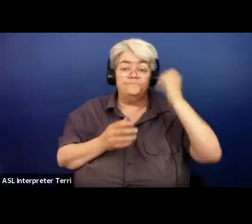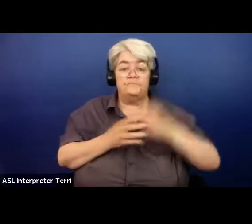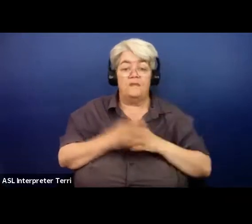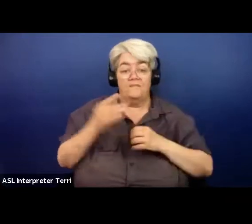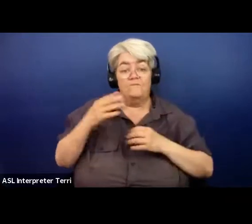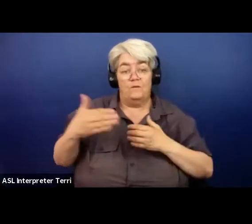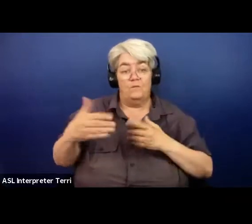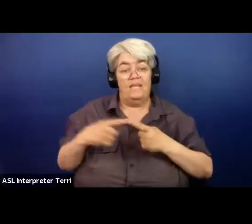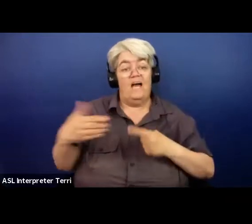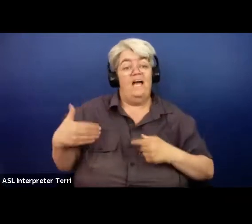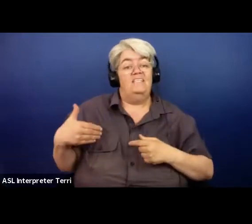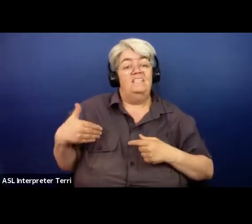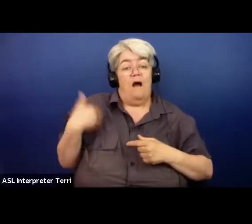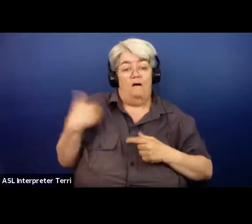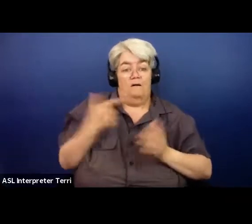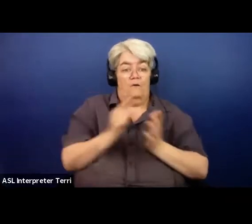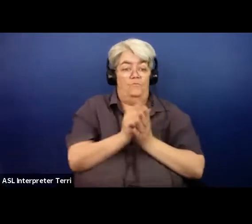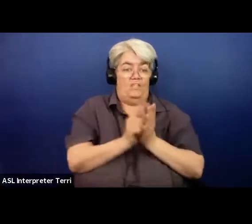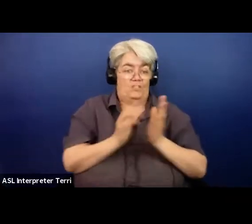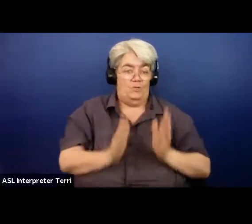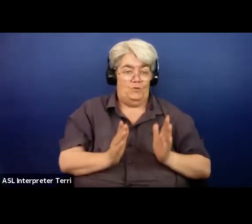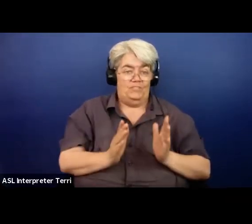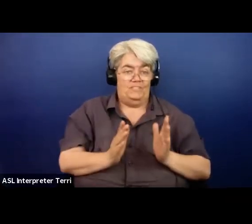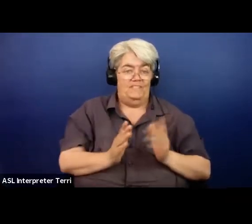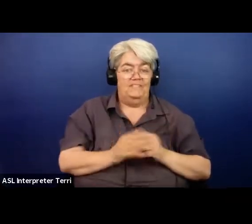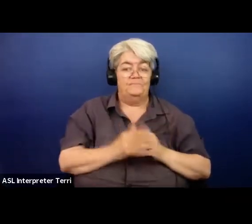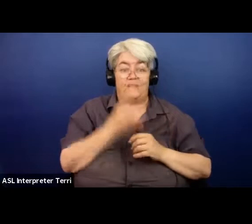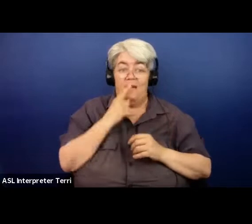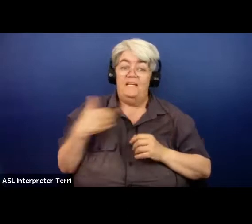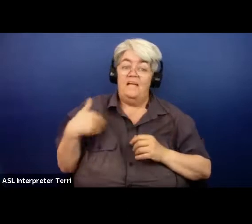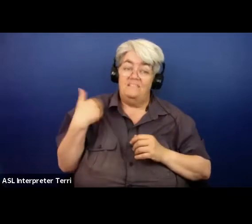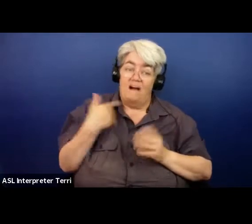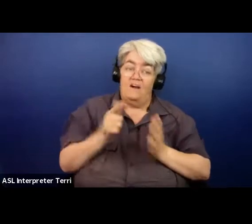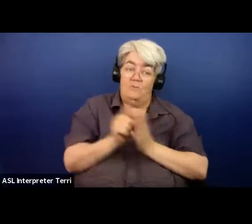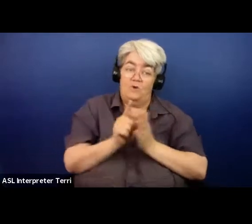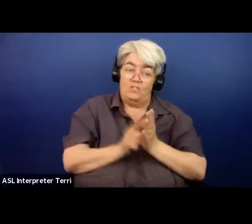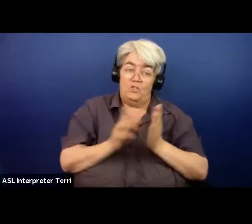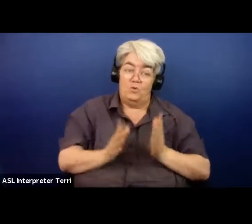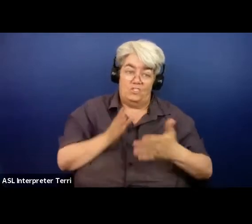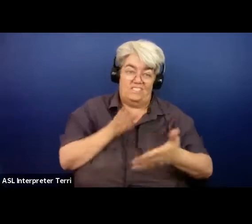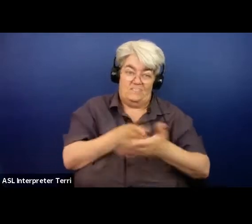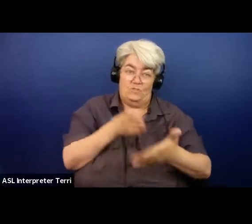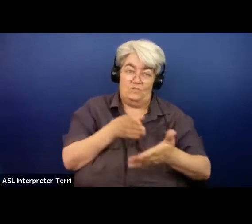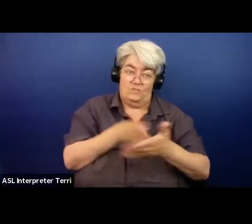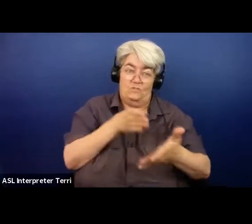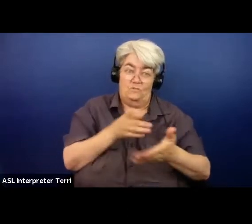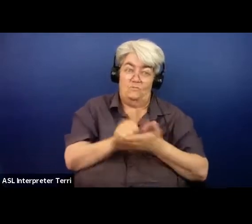young prosecutors, -- the reason I say that is many don't stay in the prosecutor office, staying with them after they leave